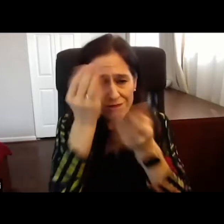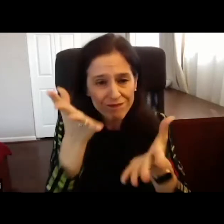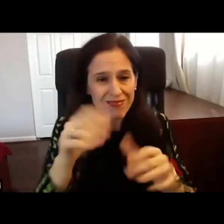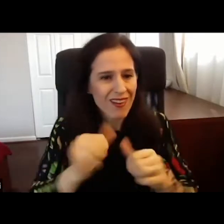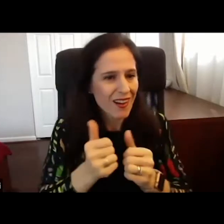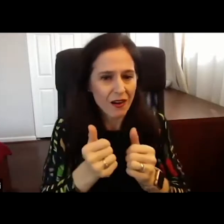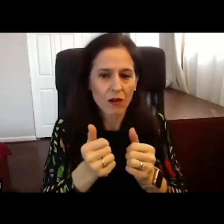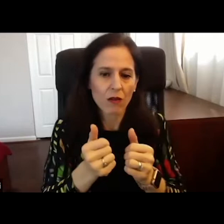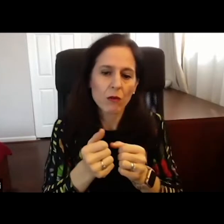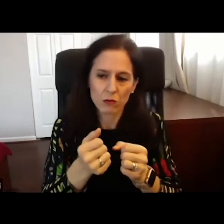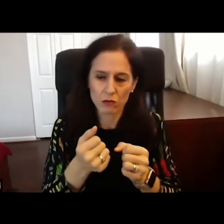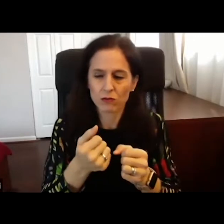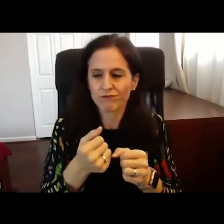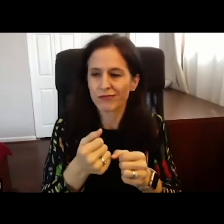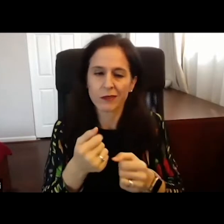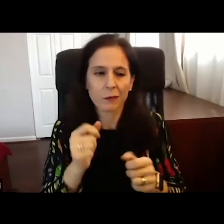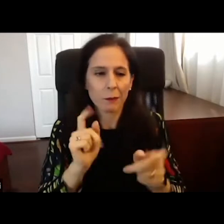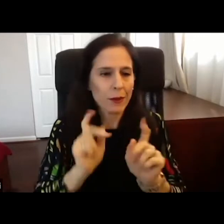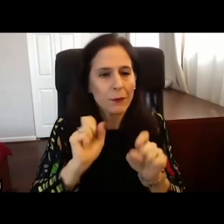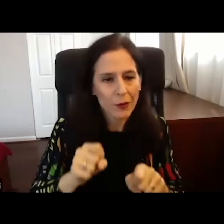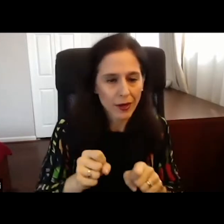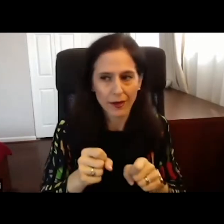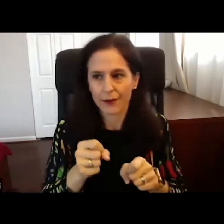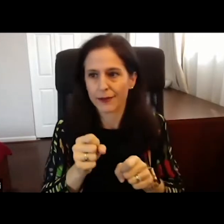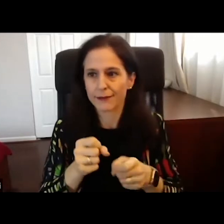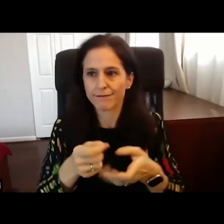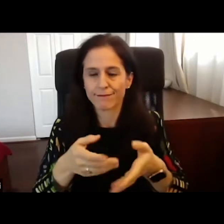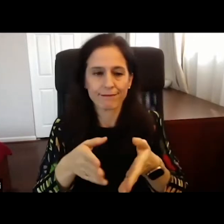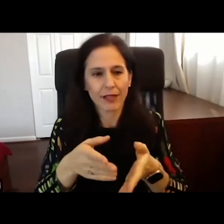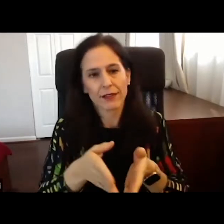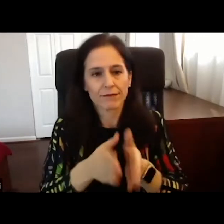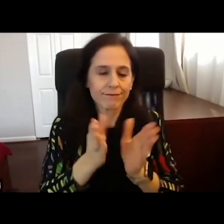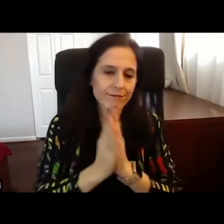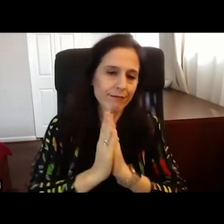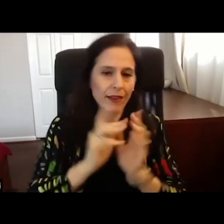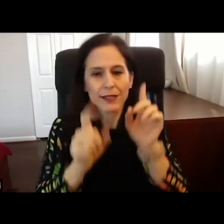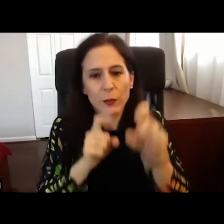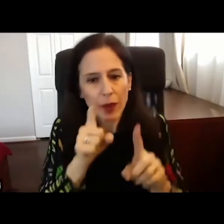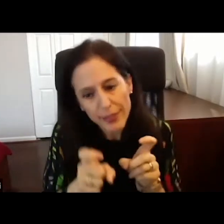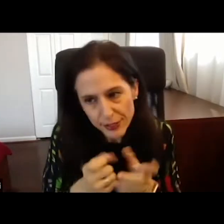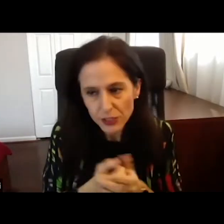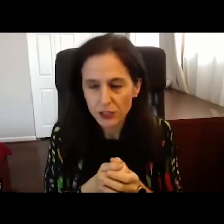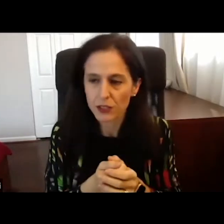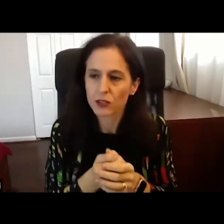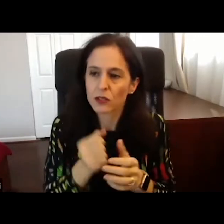and before we get started i want to also let you know how you can ask questions